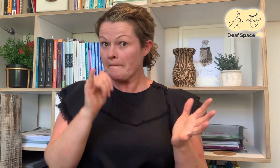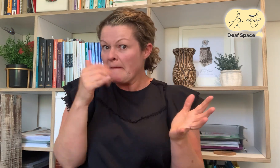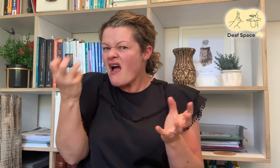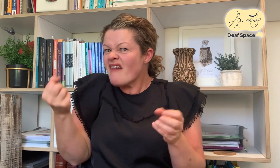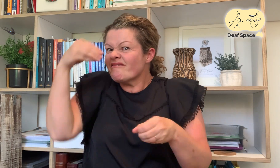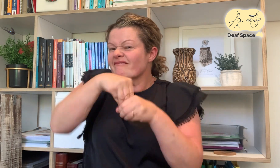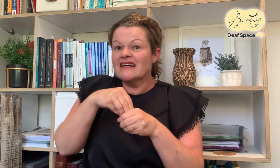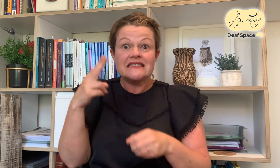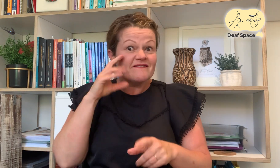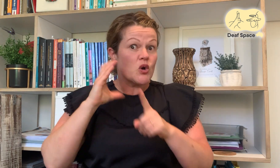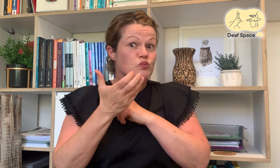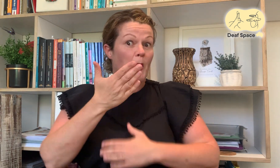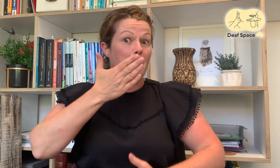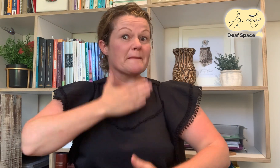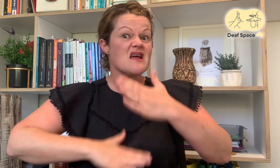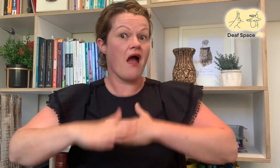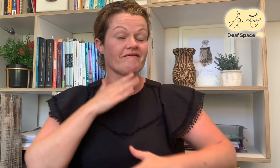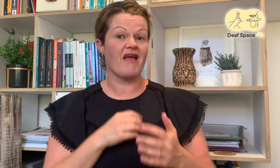It involves Deaf culture and behaviours.